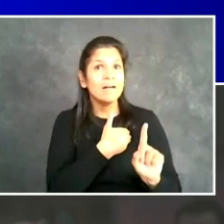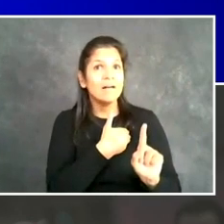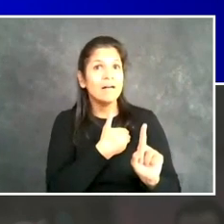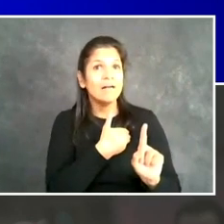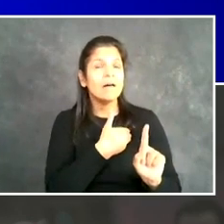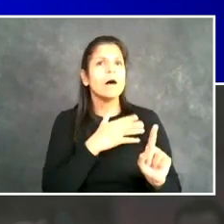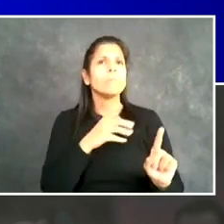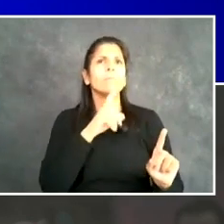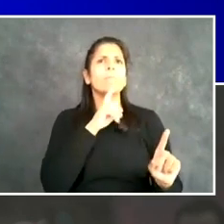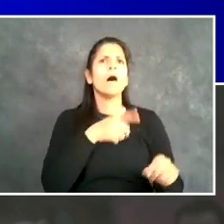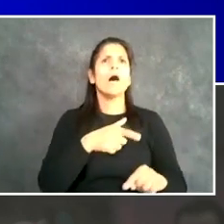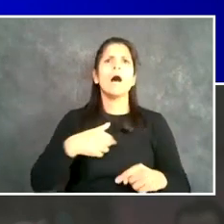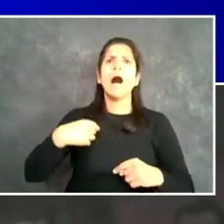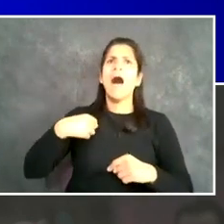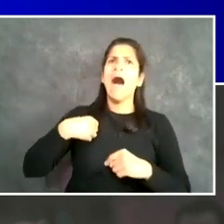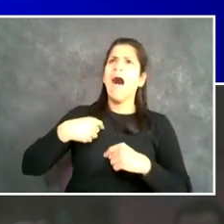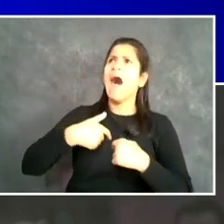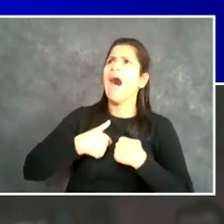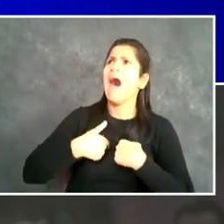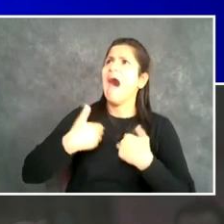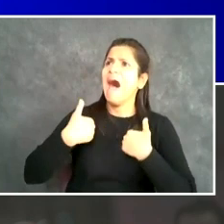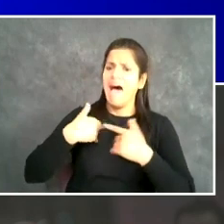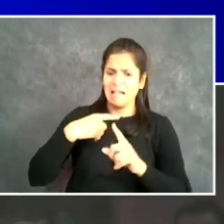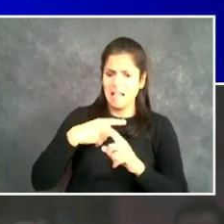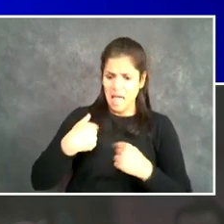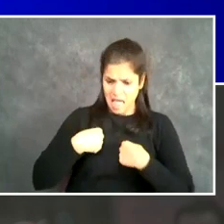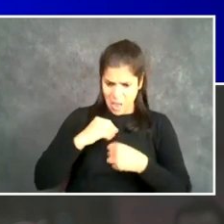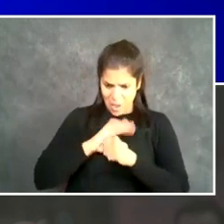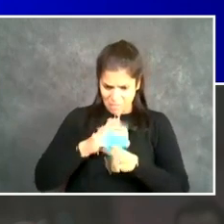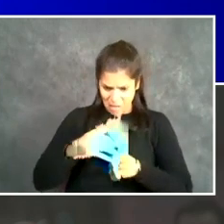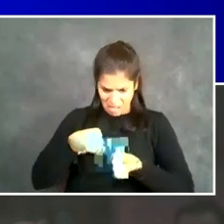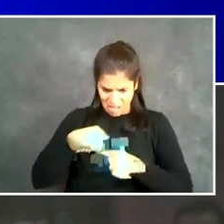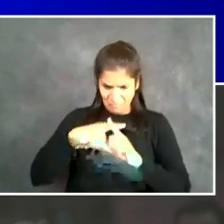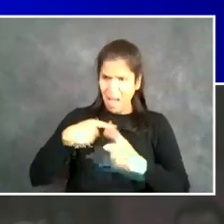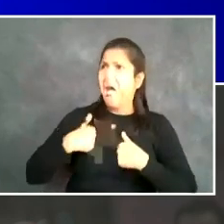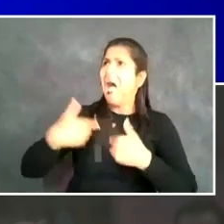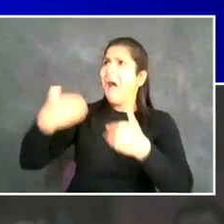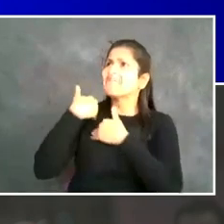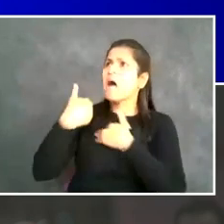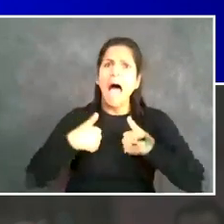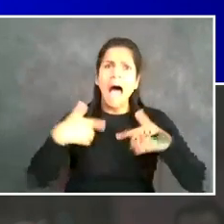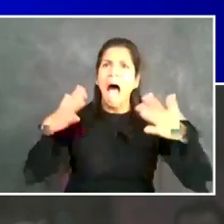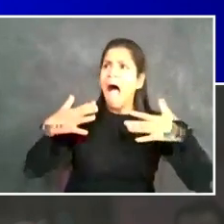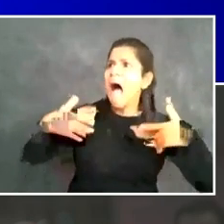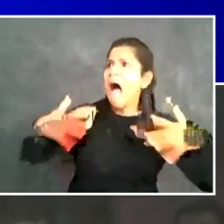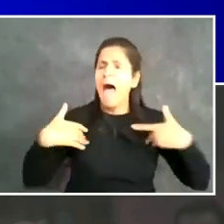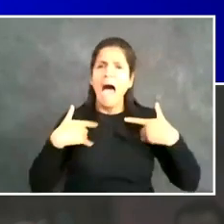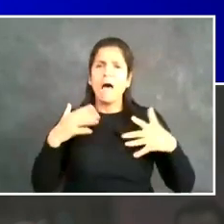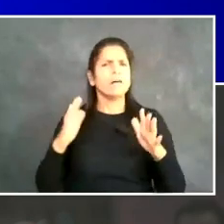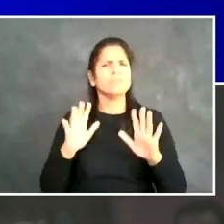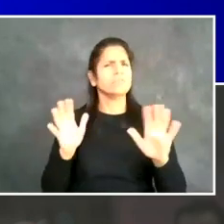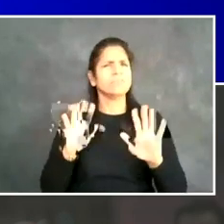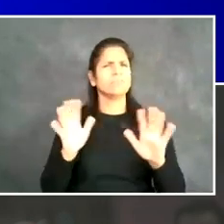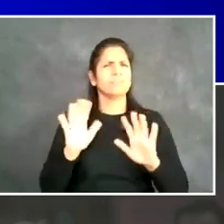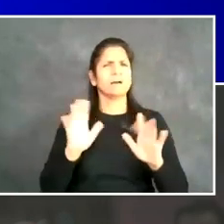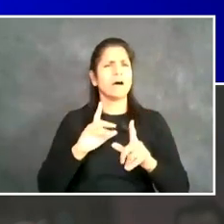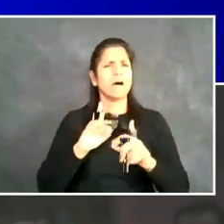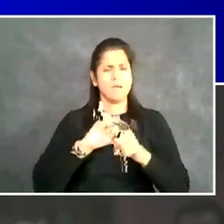I'M NOT SAYING PEOPLE WOULD THINK THEY ARE INVINCIBLE, WE'RE DEALING WITH AN UNKNOWN